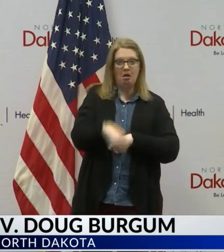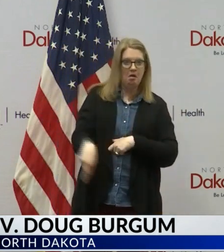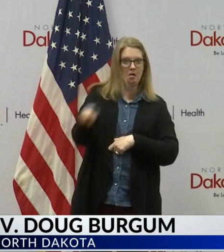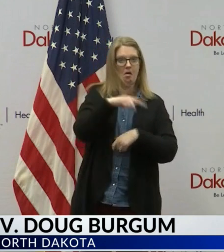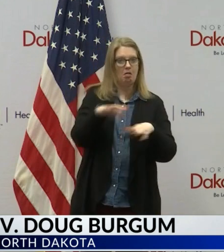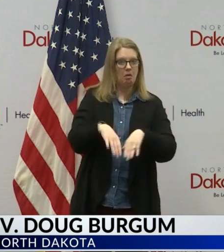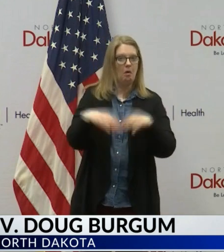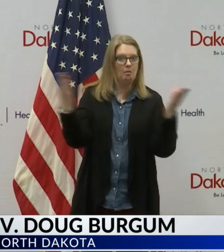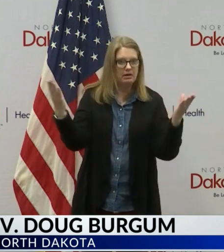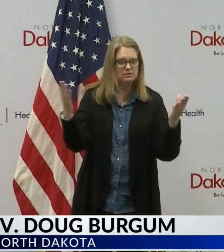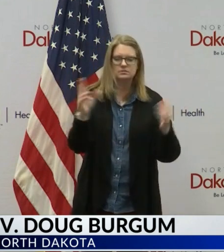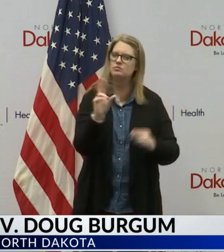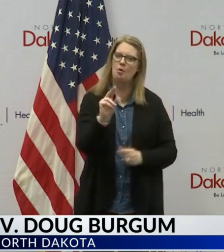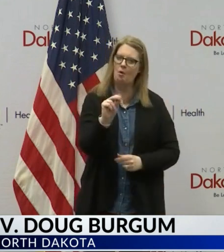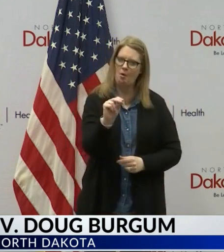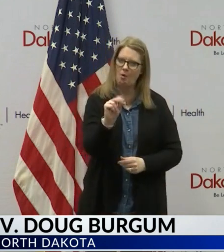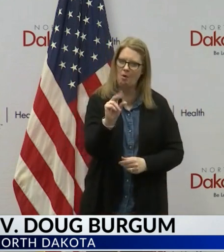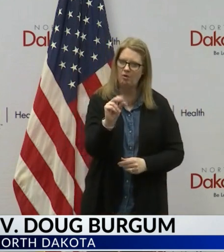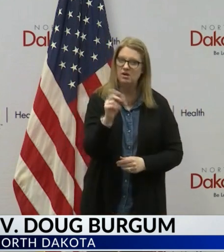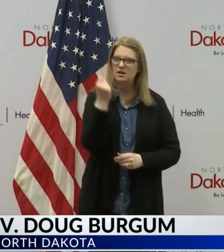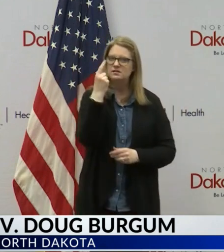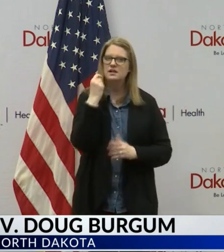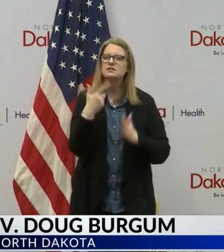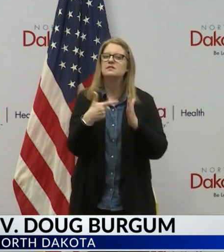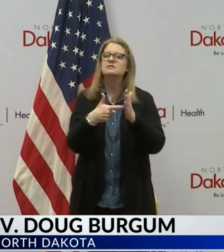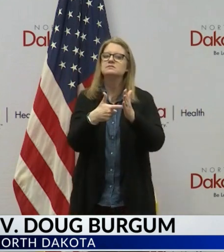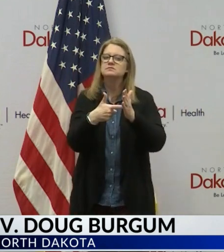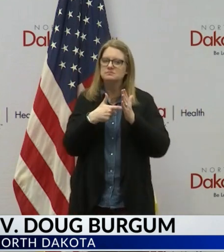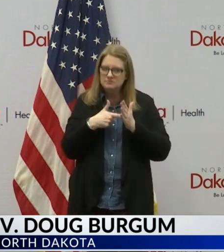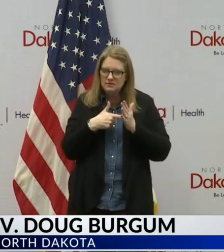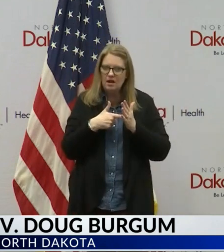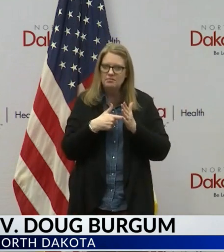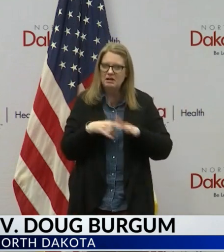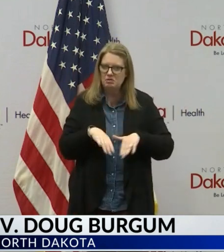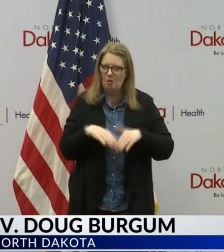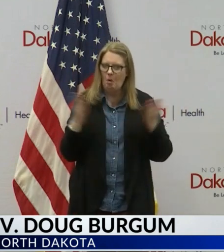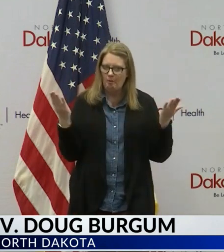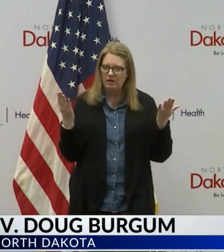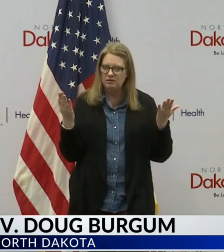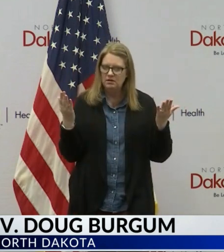COUNTRY. AND NO SPECIFIC DATES. OPENING DATE IN THE WHITE HOUSE PROPOSAL.